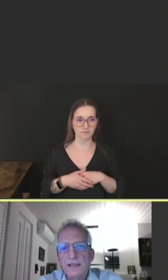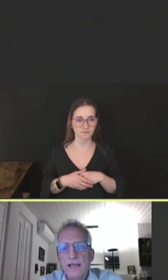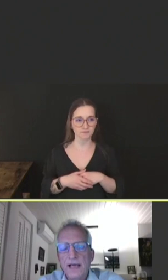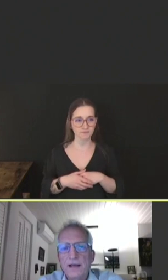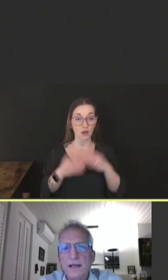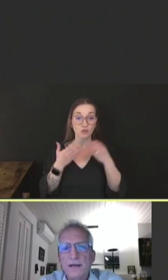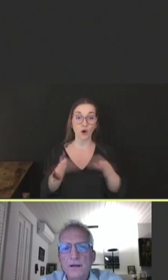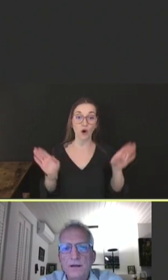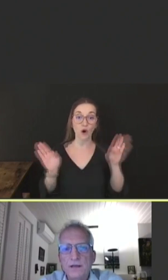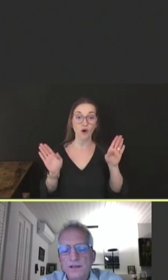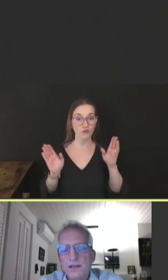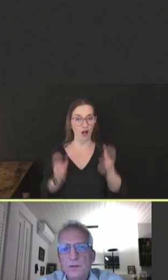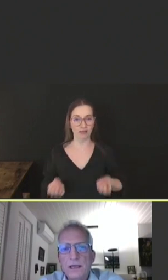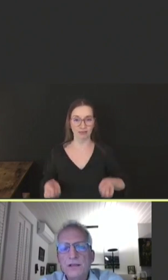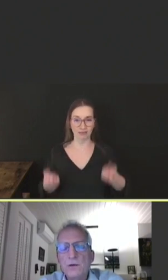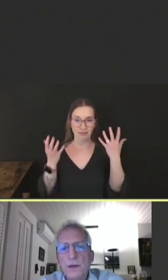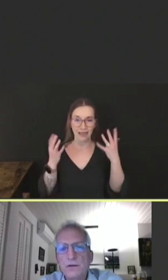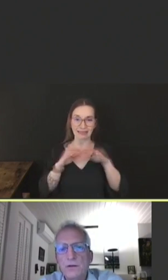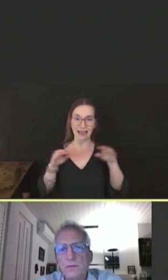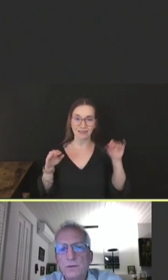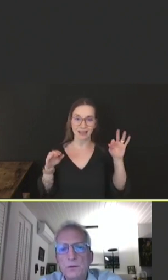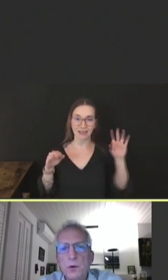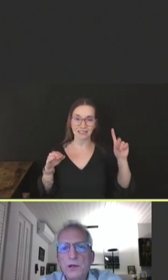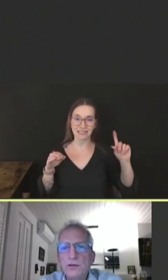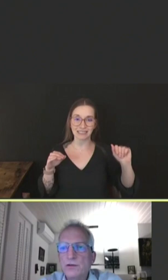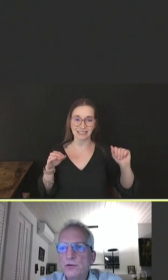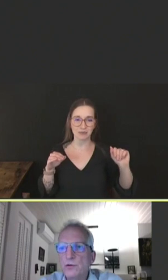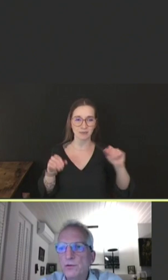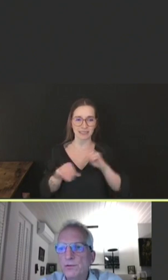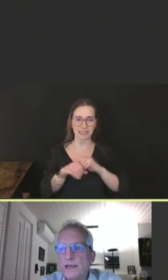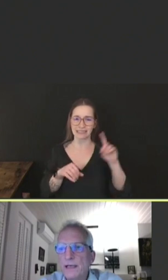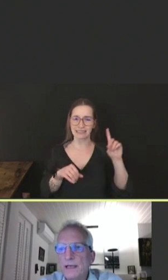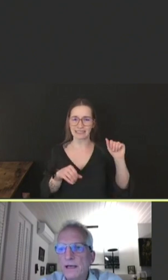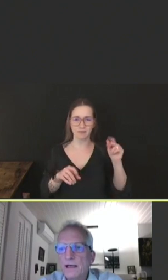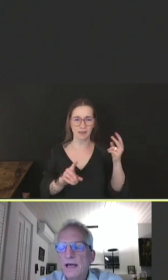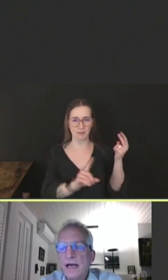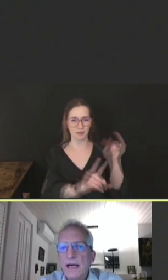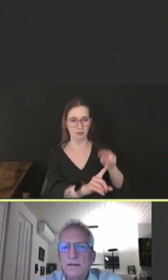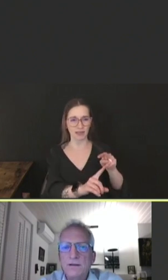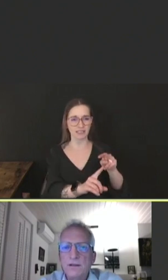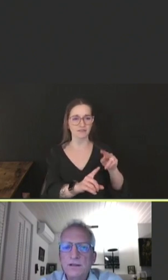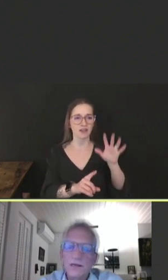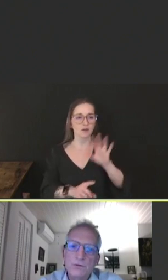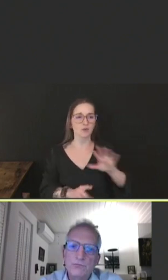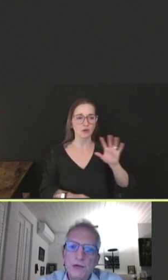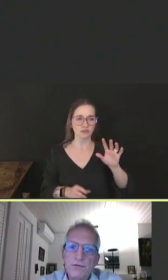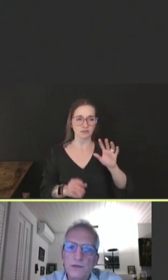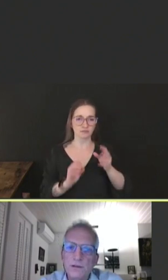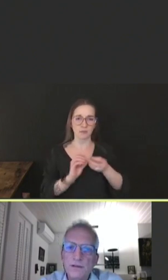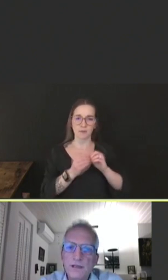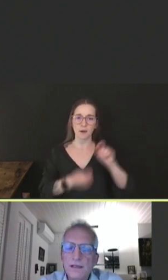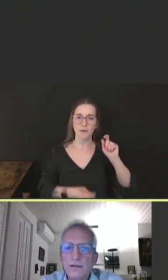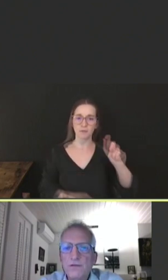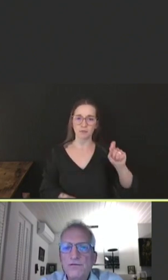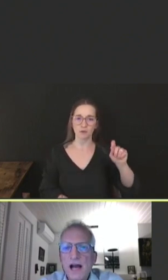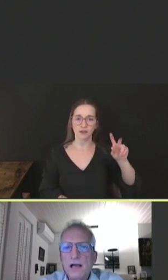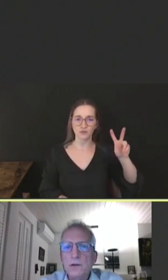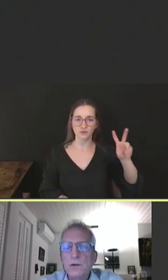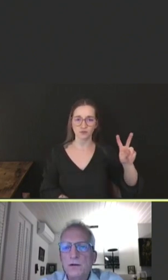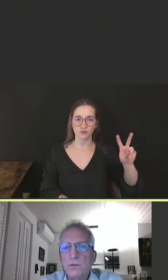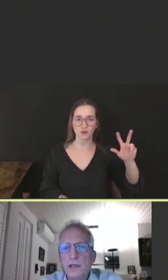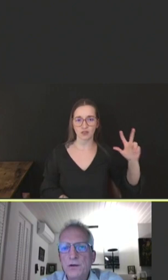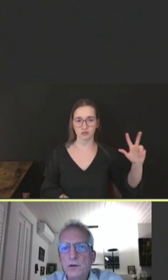in these disability weight terms was 0.23, and just as a reference, that is the value that we